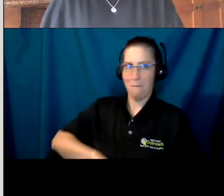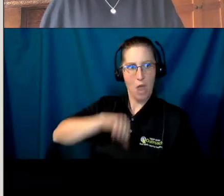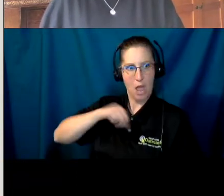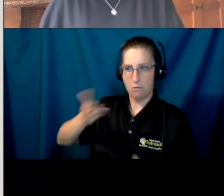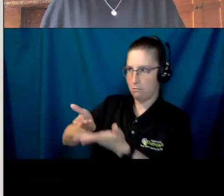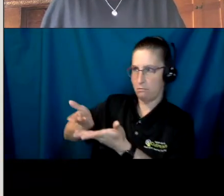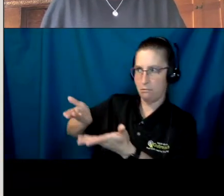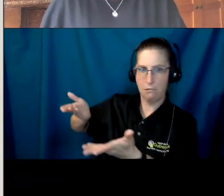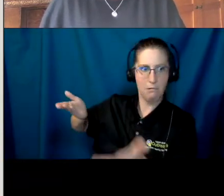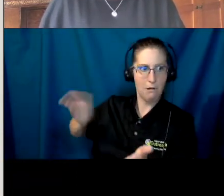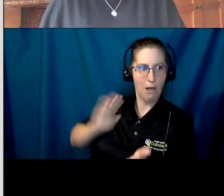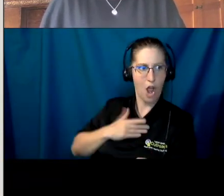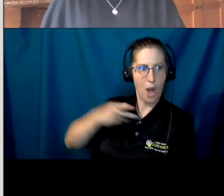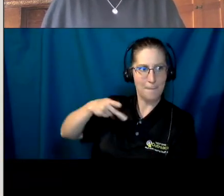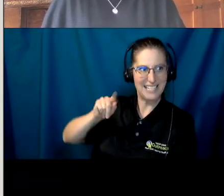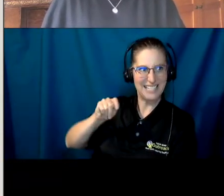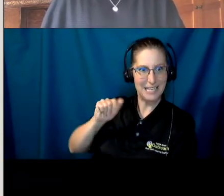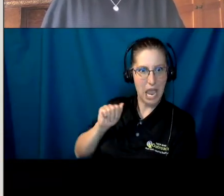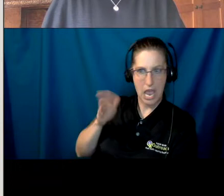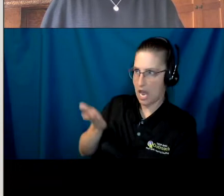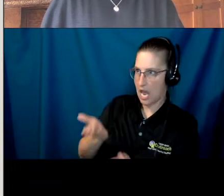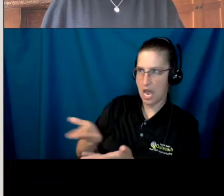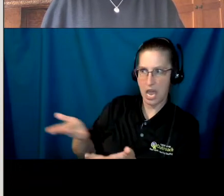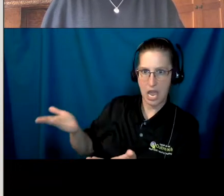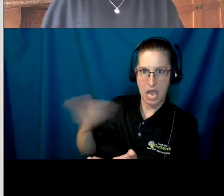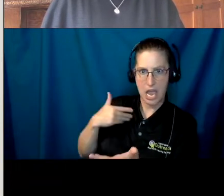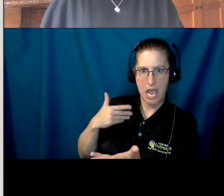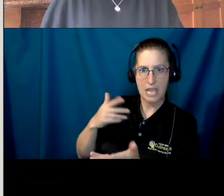the PTA had done over the weekend. And they had done all this fundraising and gotten all